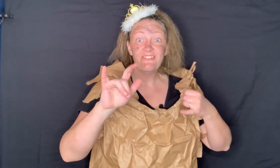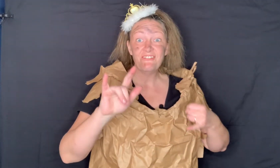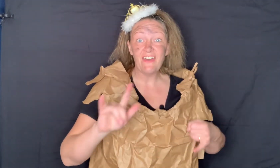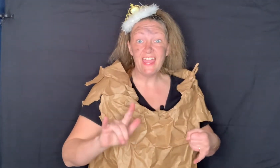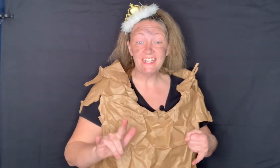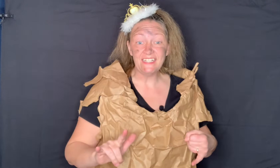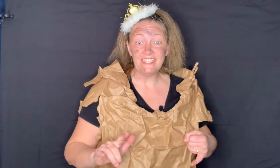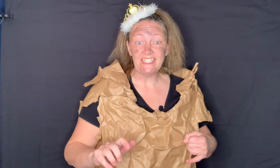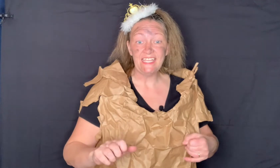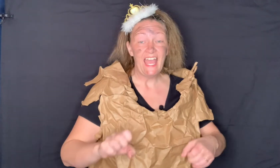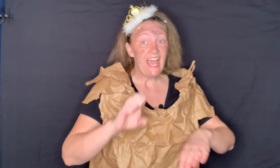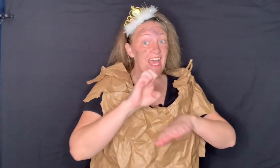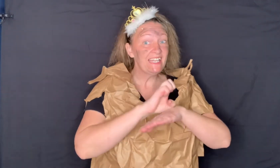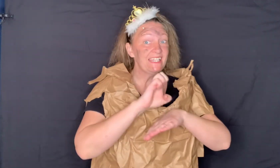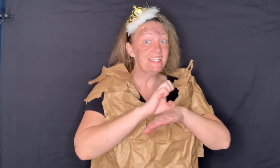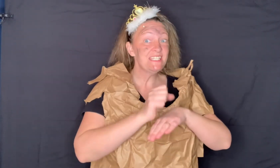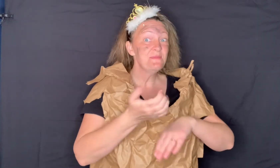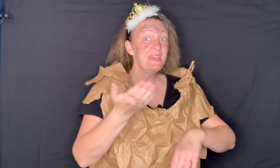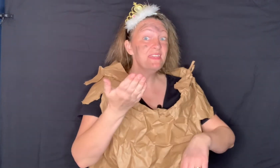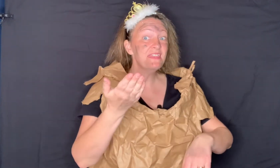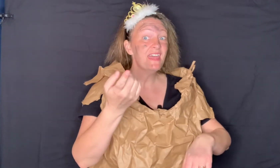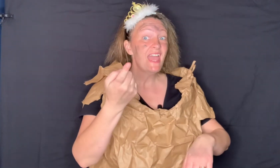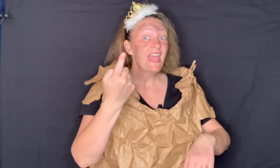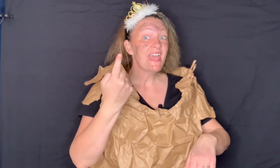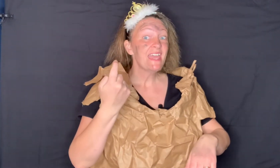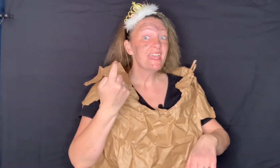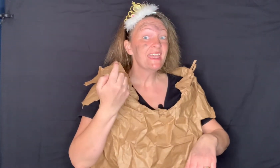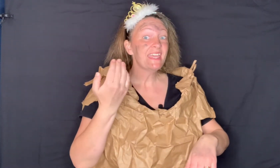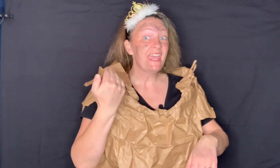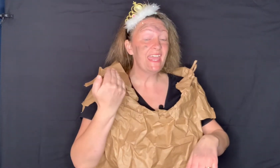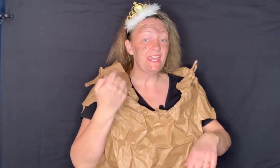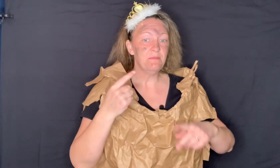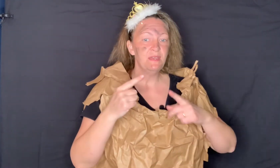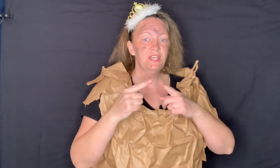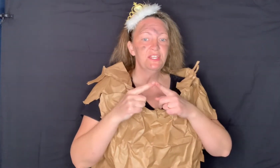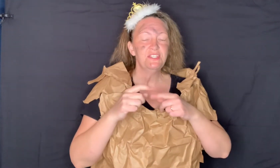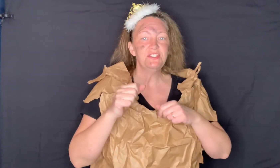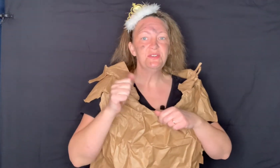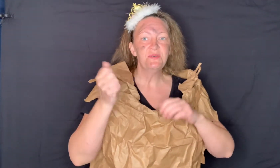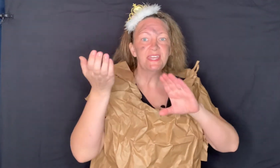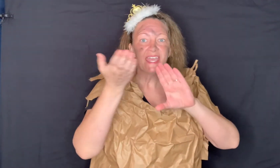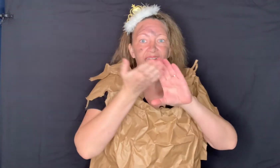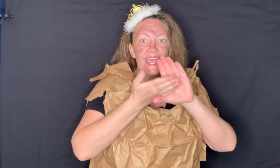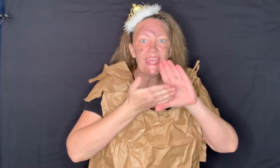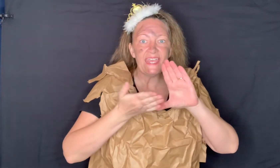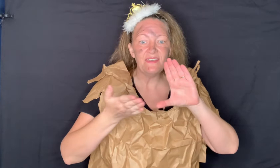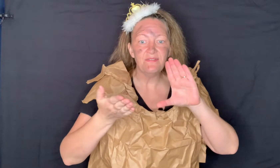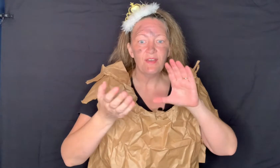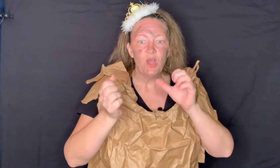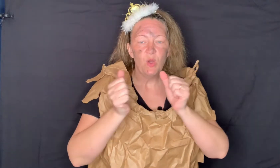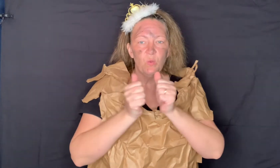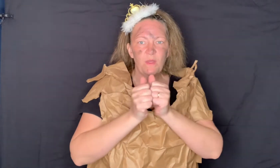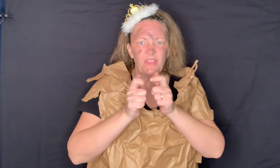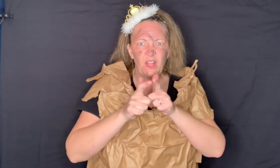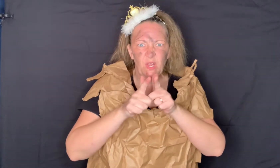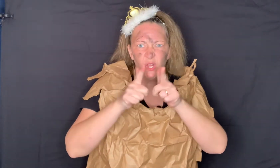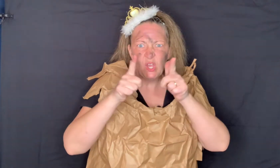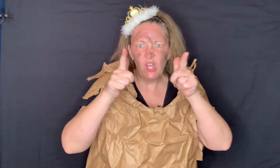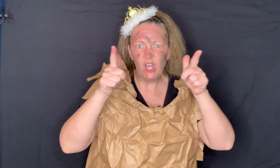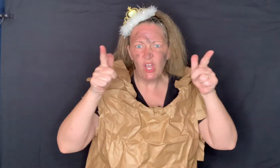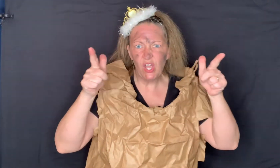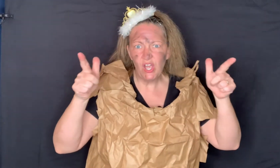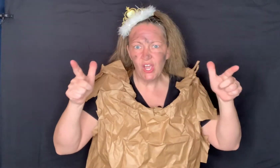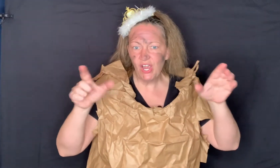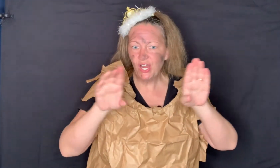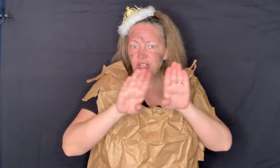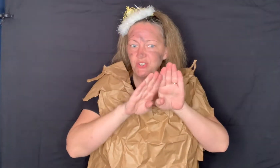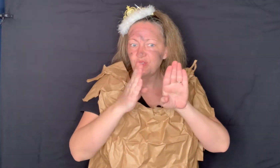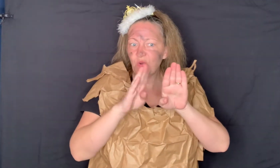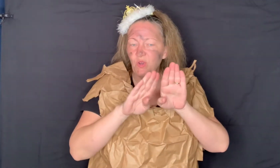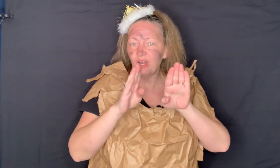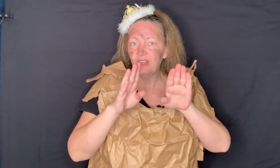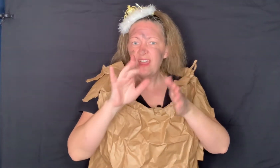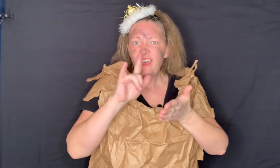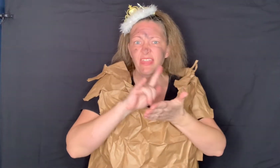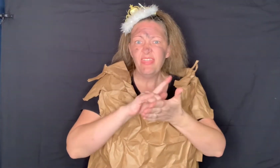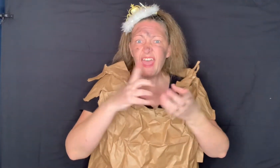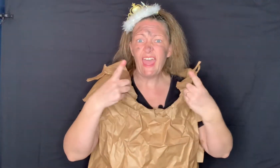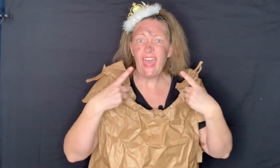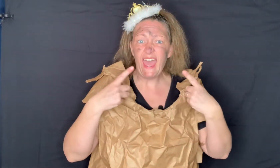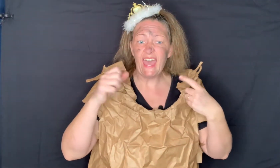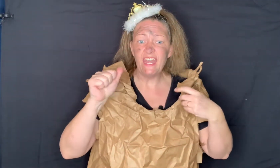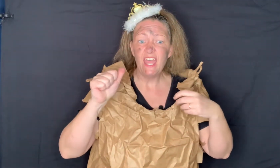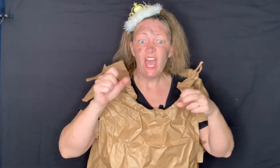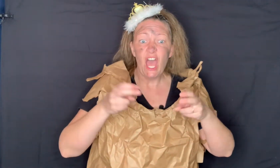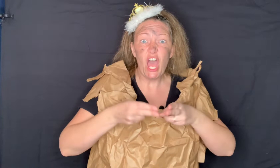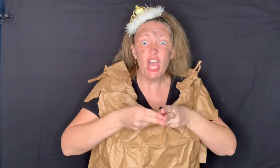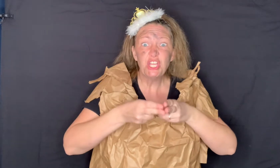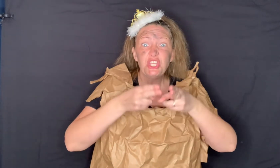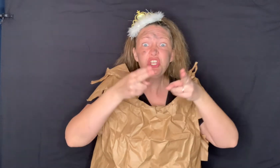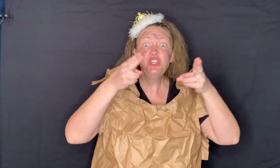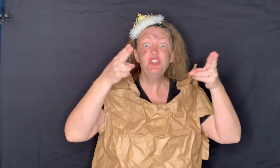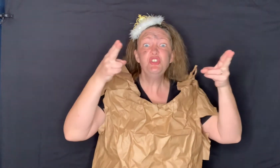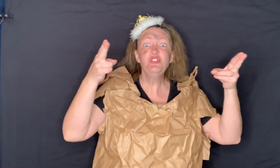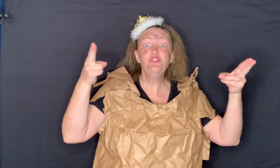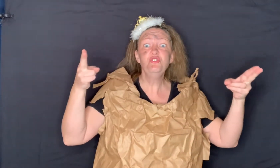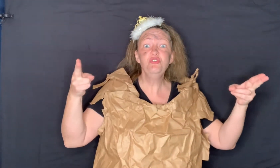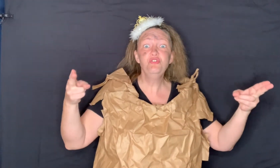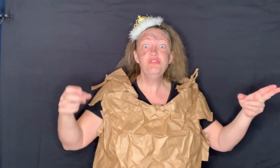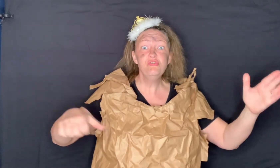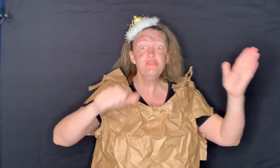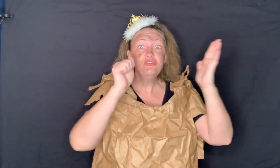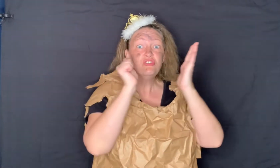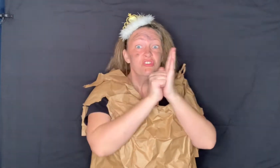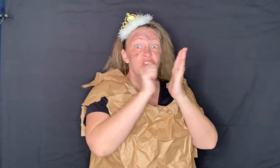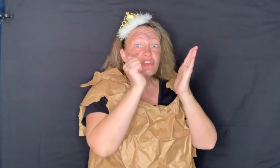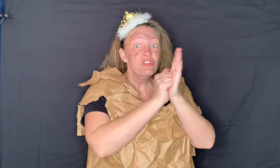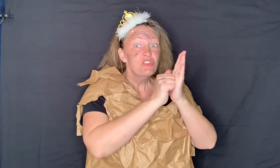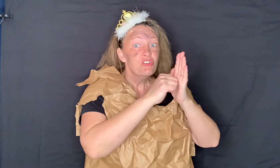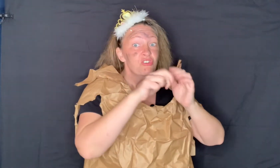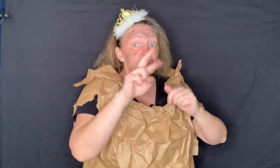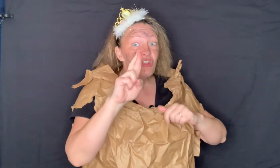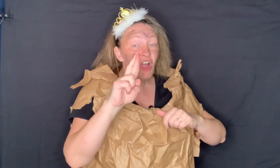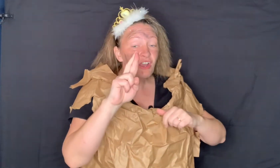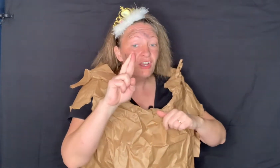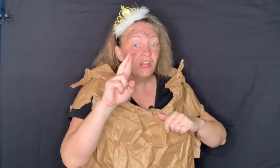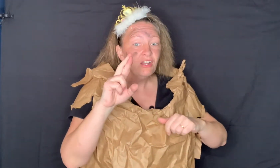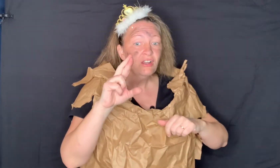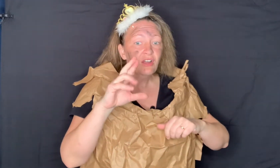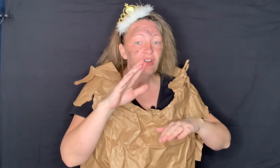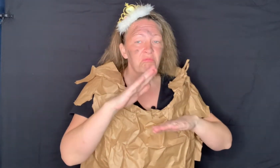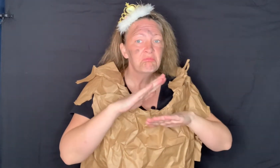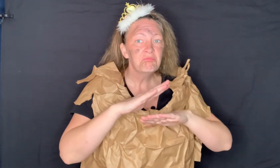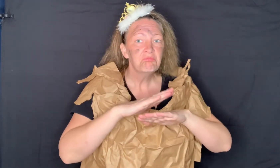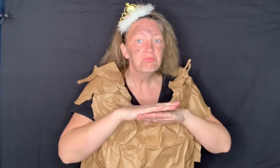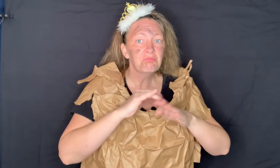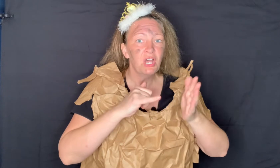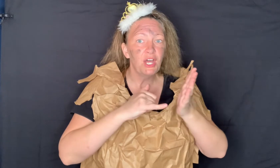Finally, Elizabeth came to a cave with a large door that had a huge knocker on it.